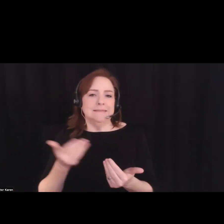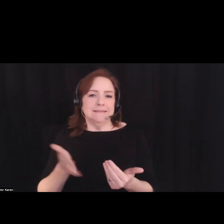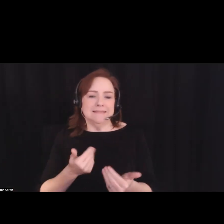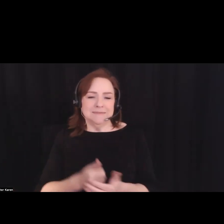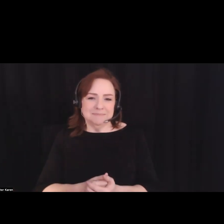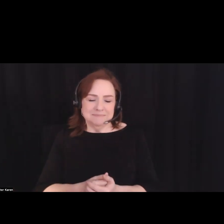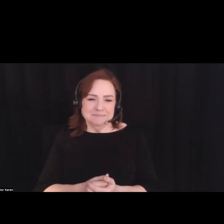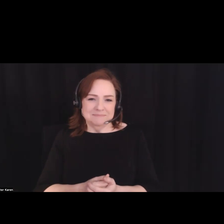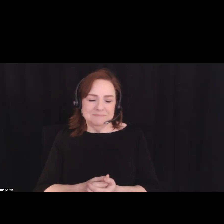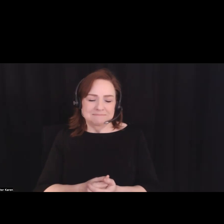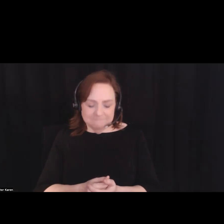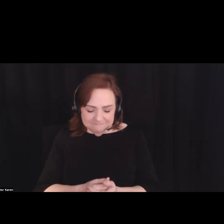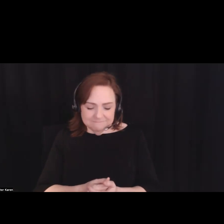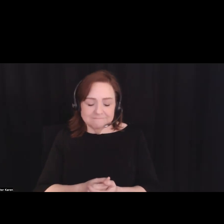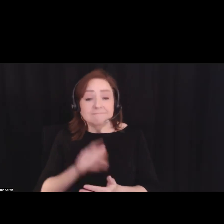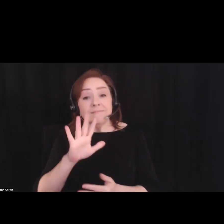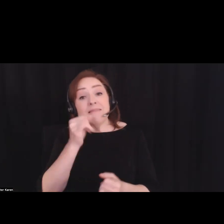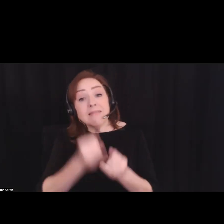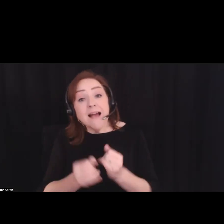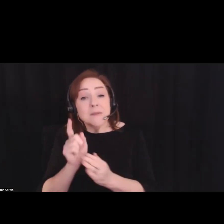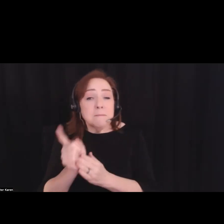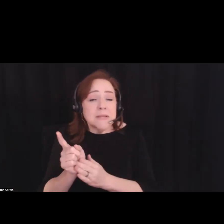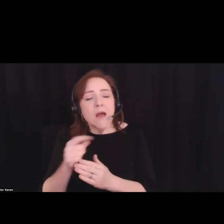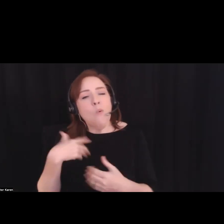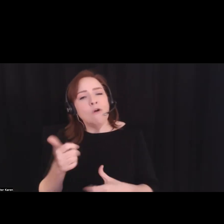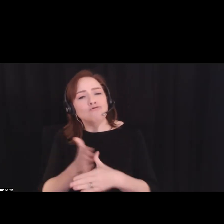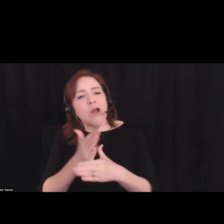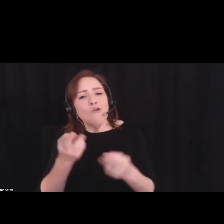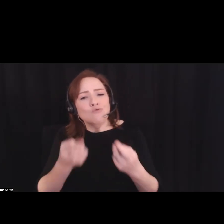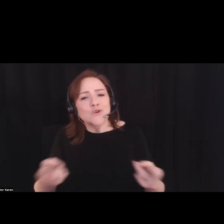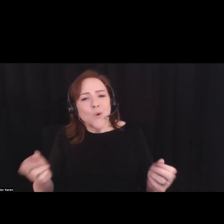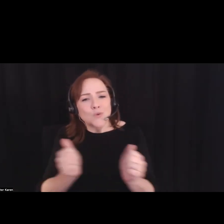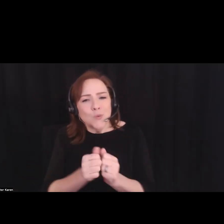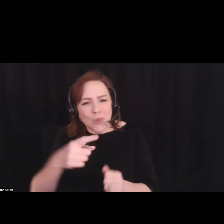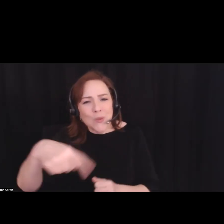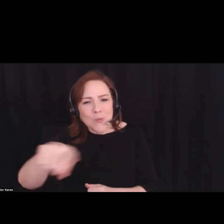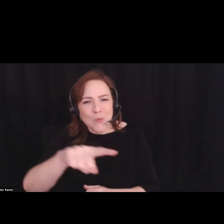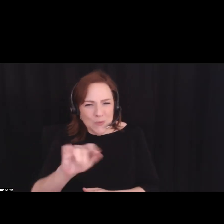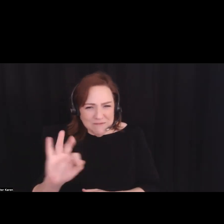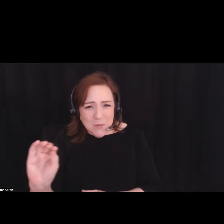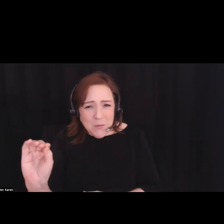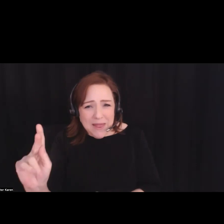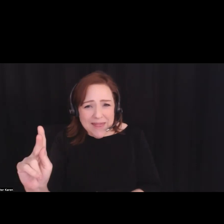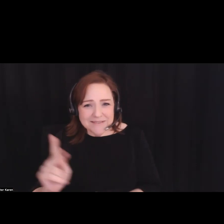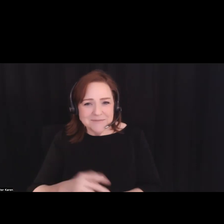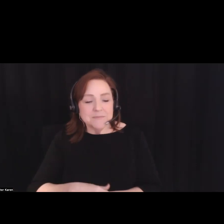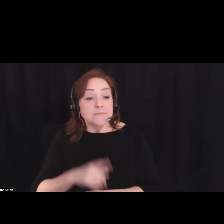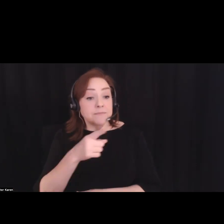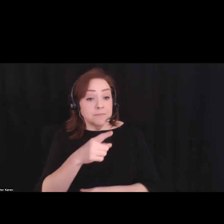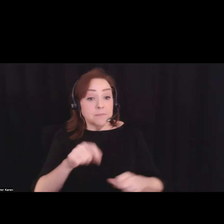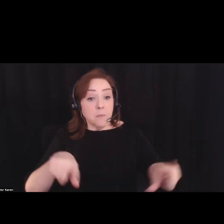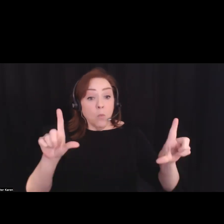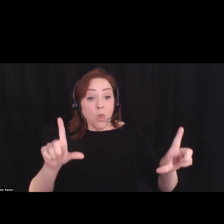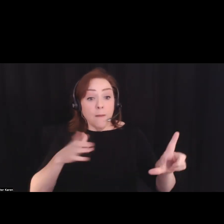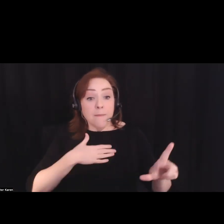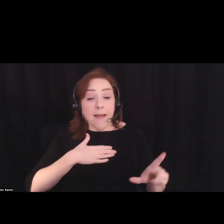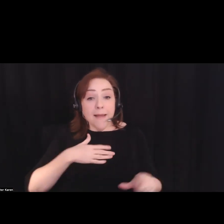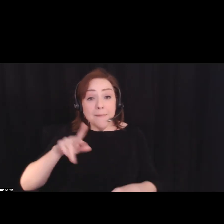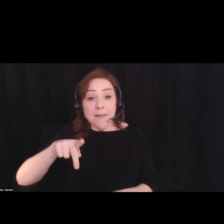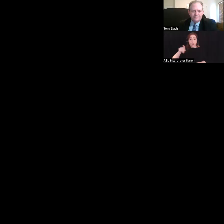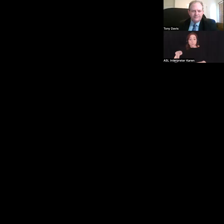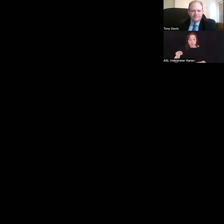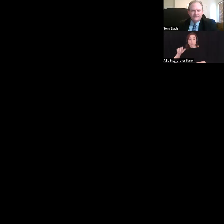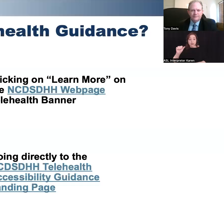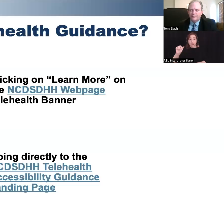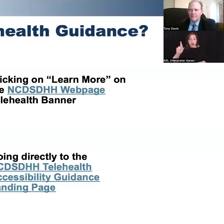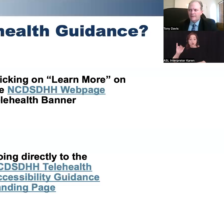want to share a um resource with you if that's okay if you could pull up my PowerPoint Aria.